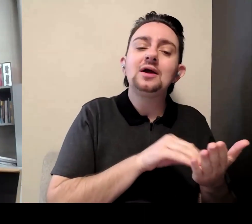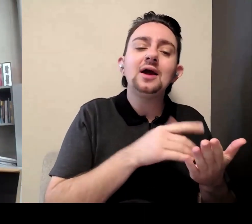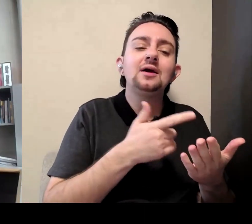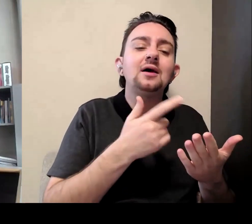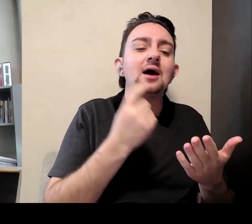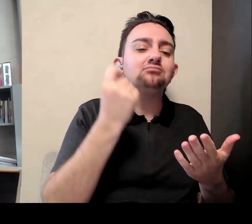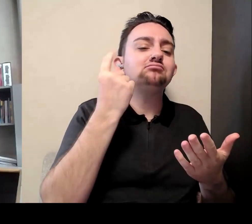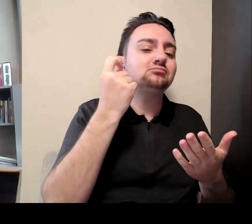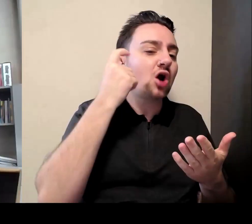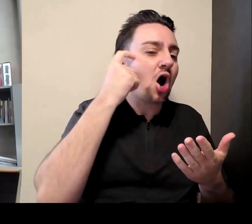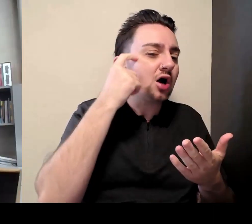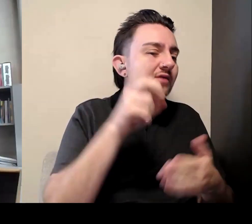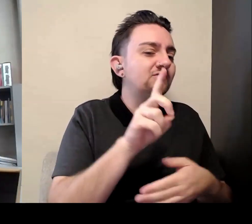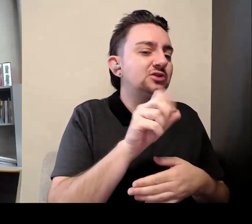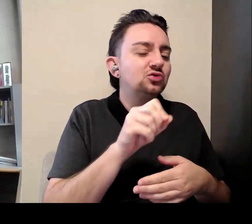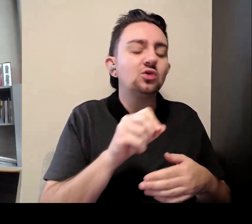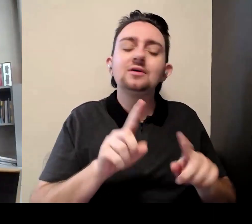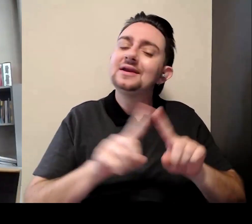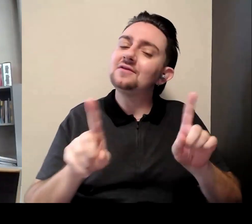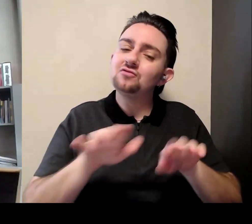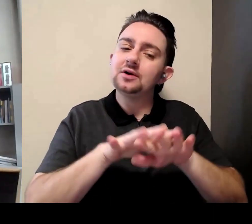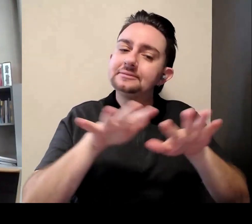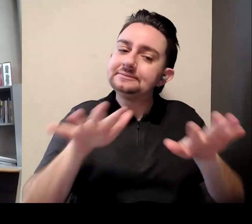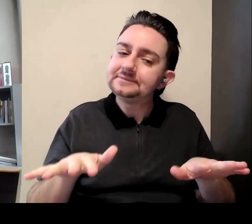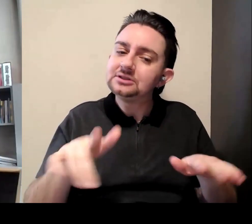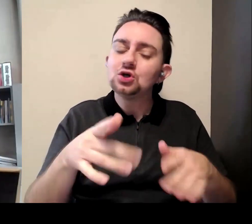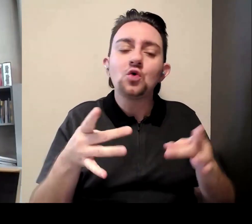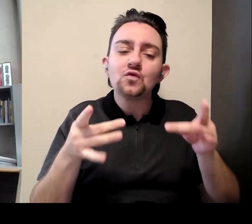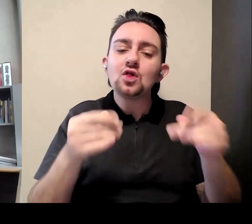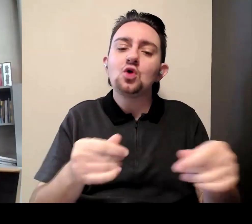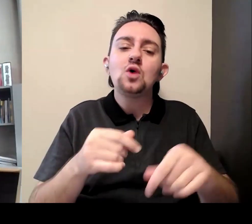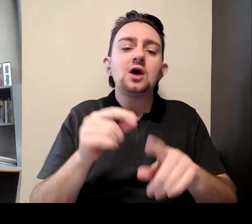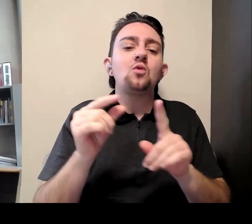difficulty with accurate or fluent word recognition and for decoding and spelling ability.